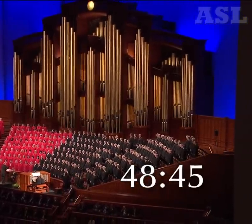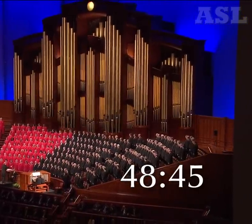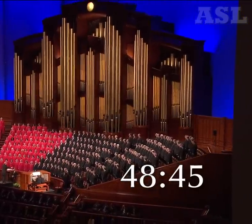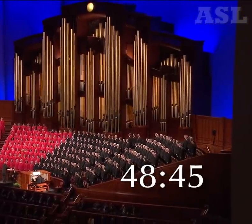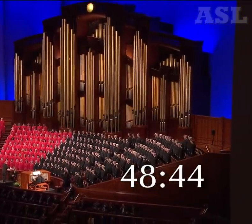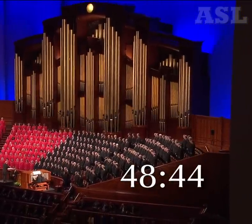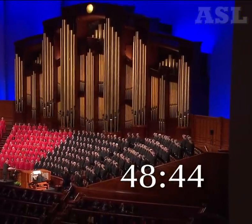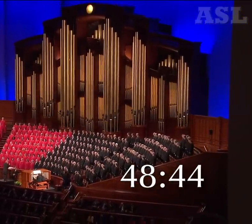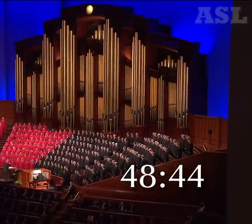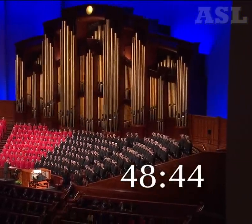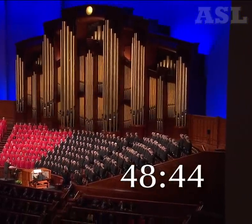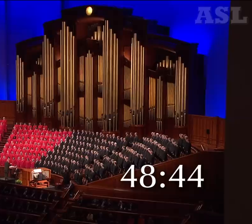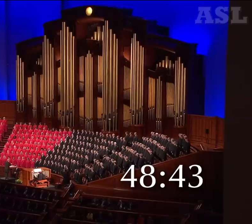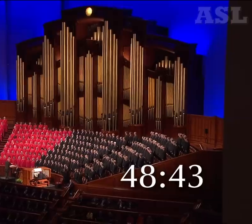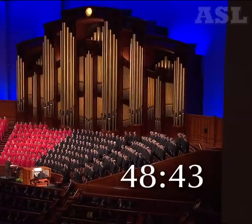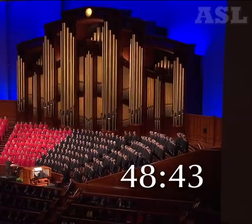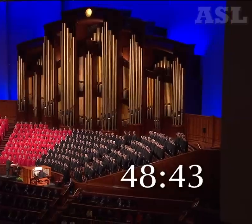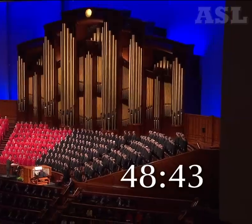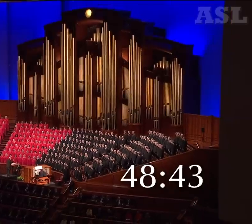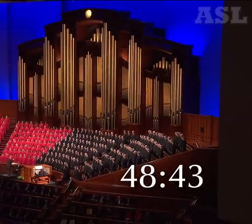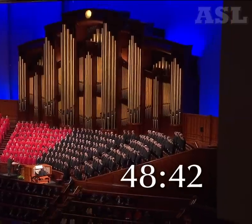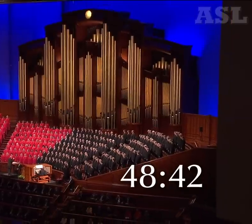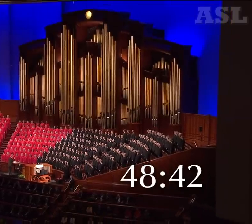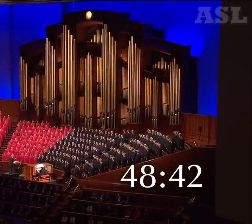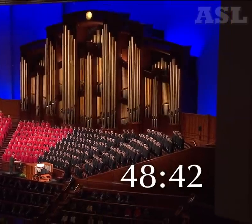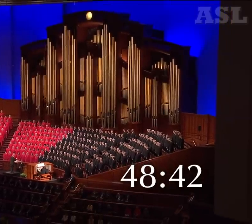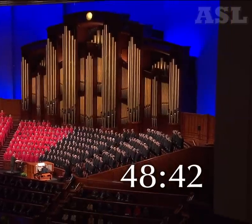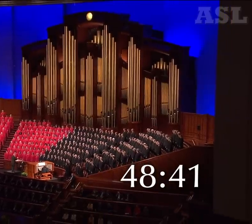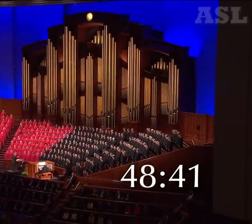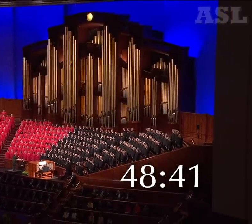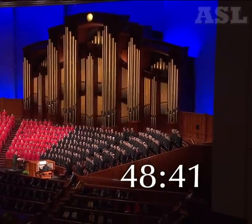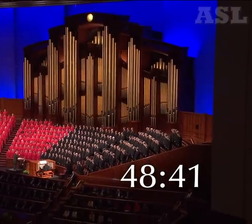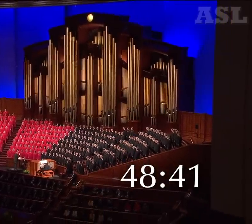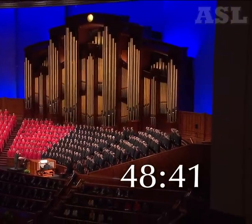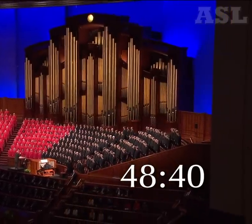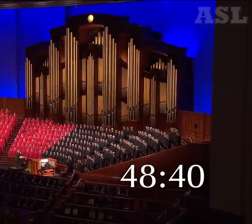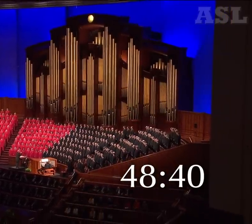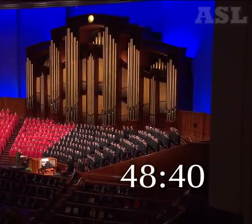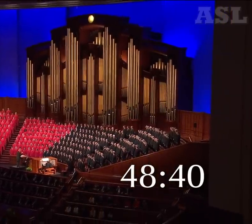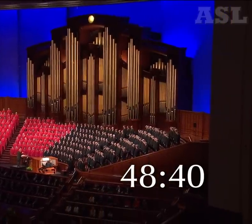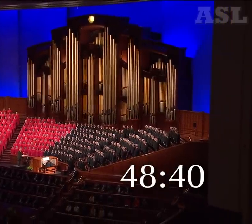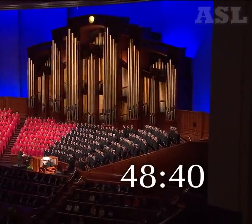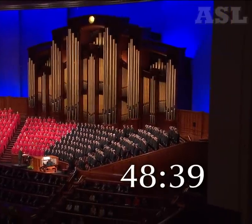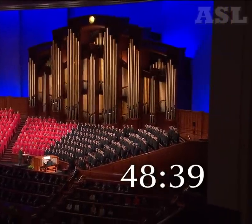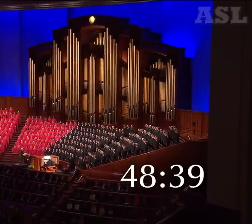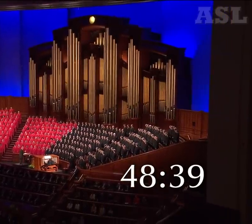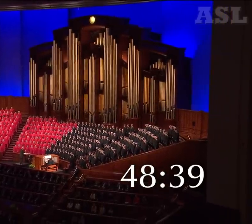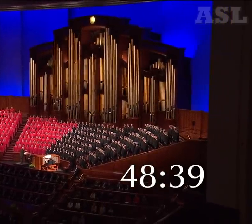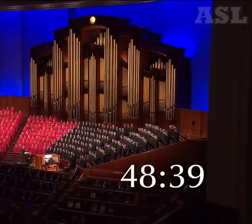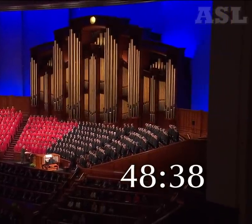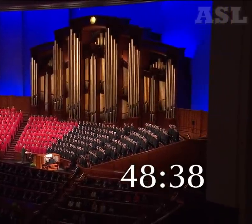THIS IS THE ENGLISH CLOSED CAPTION CHANNEL OF THE CHURCH OF JESUS CHRIST OF LATTER-DAY SAINTS.